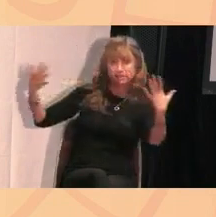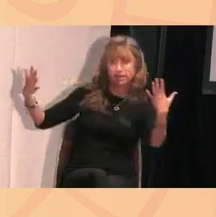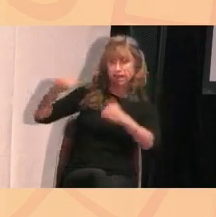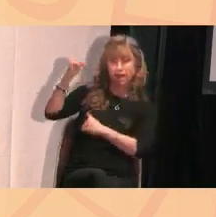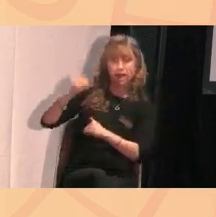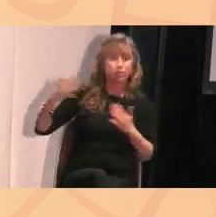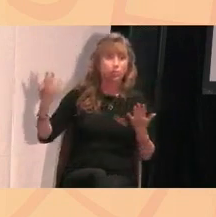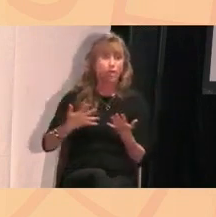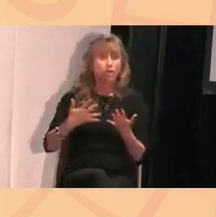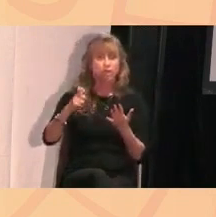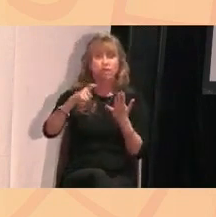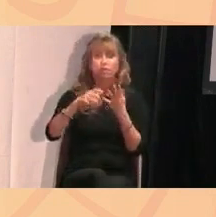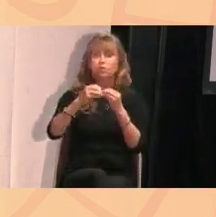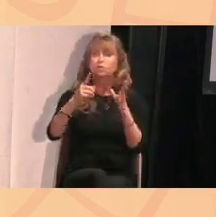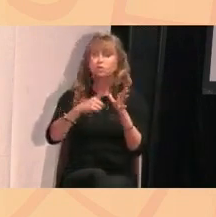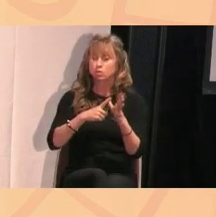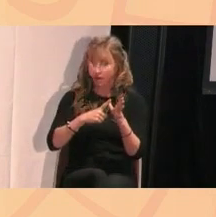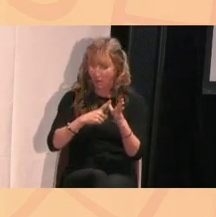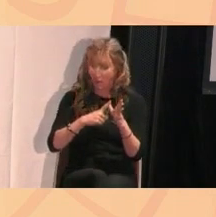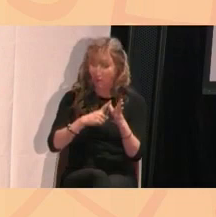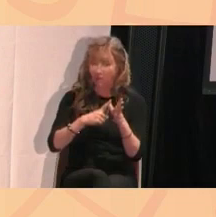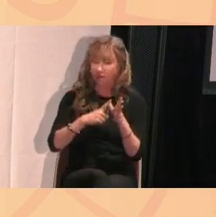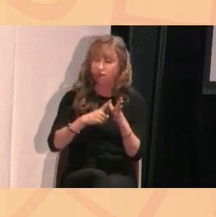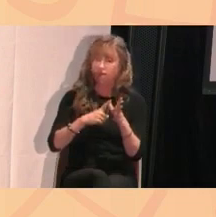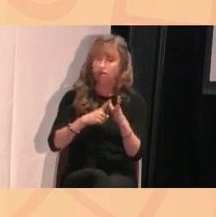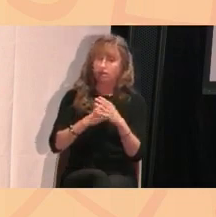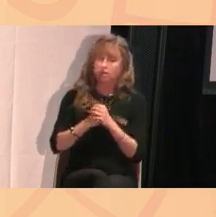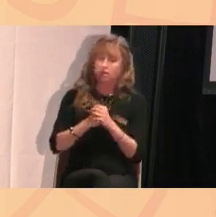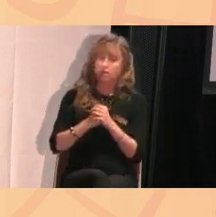So in this instance, we were both asked whether we'd